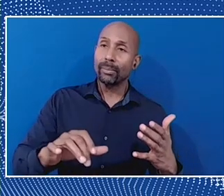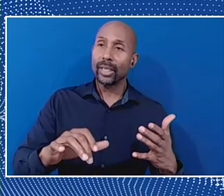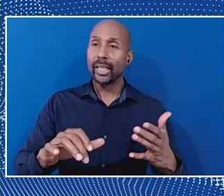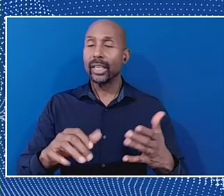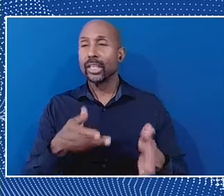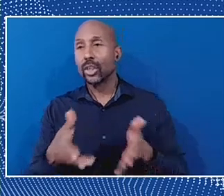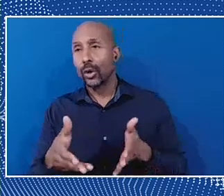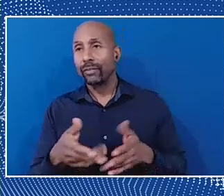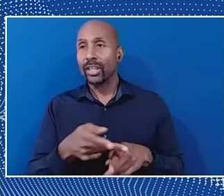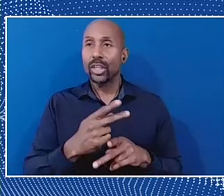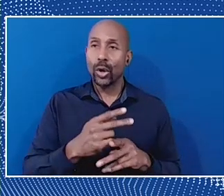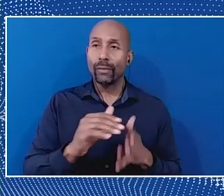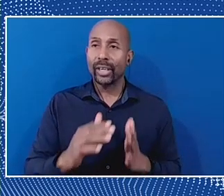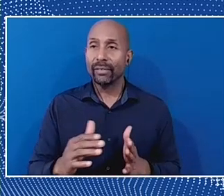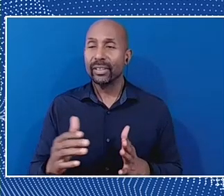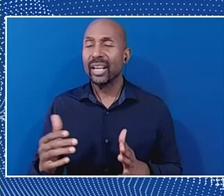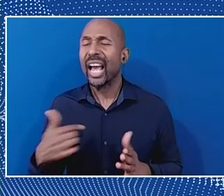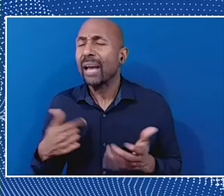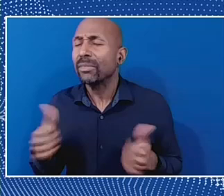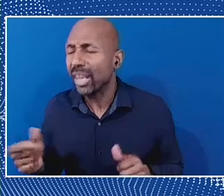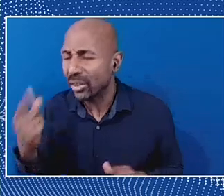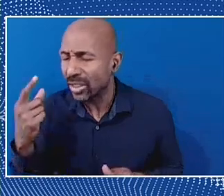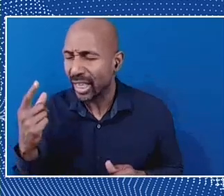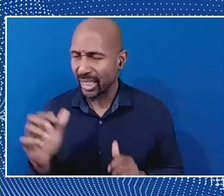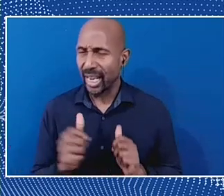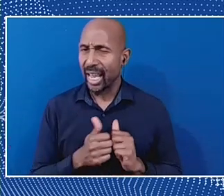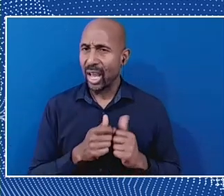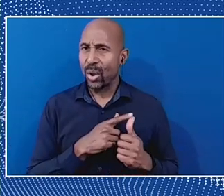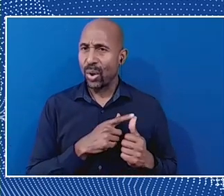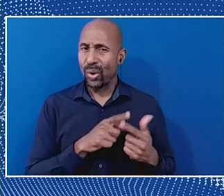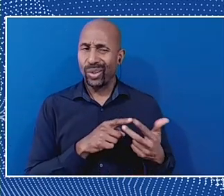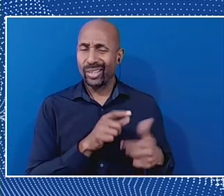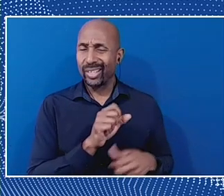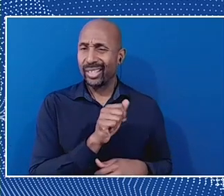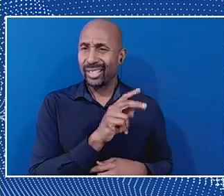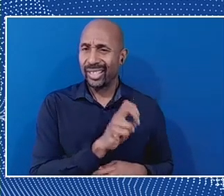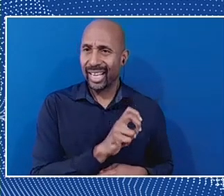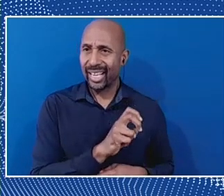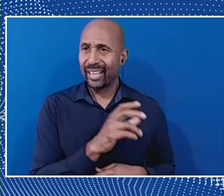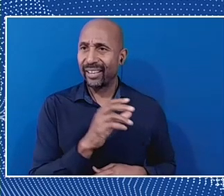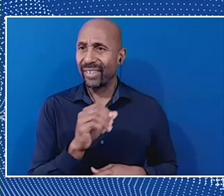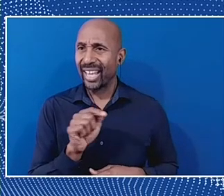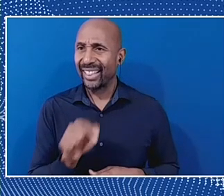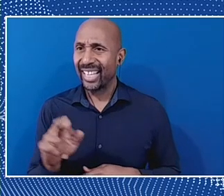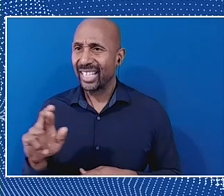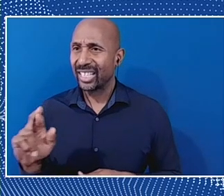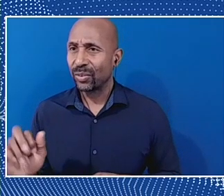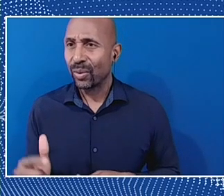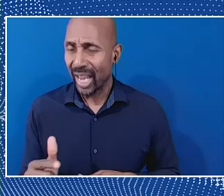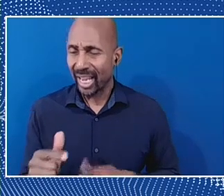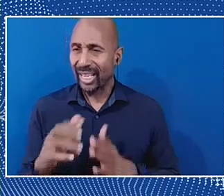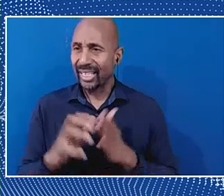just- I'm trying to understand how SAVE and this regulatory text are kind of going to be in conversation with each other, if